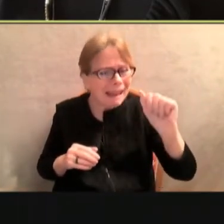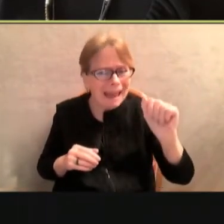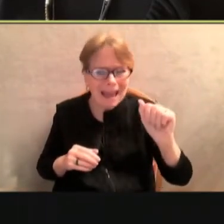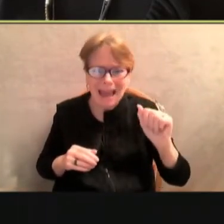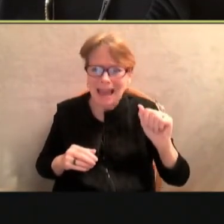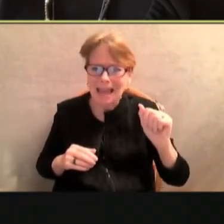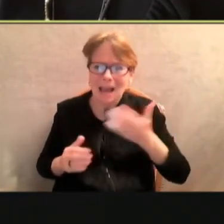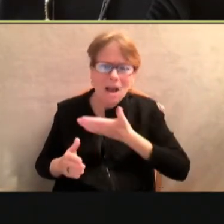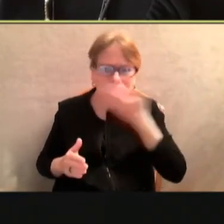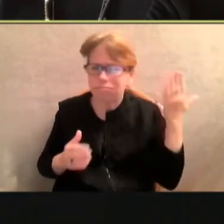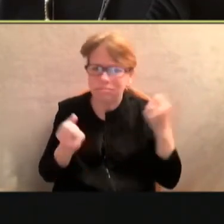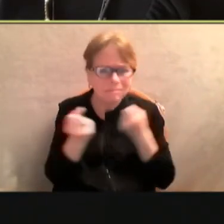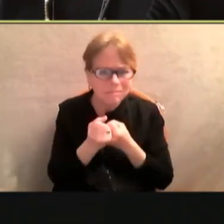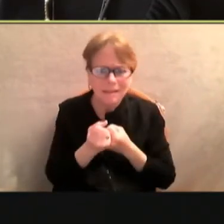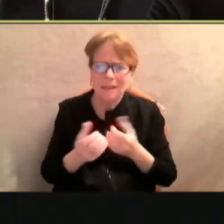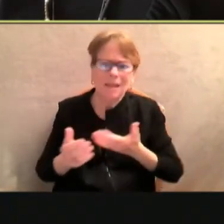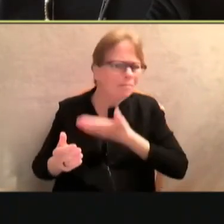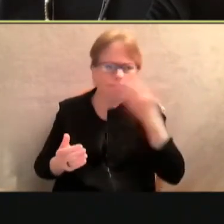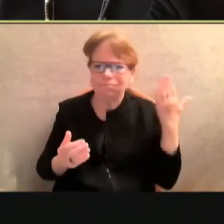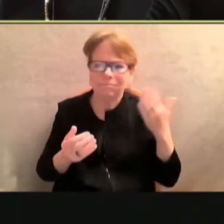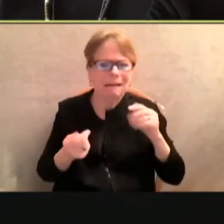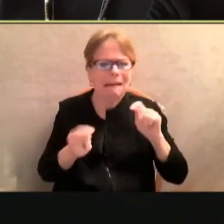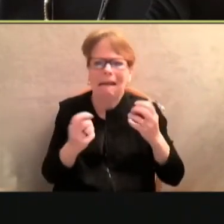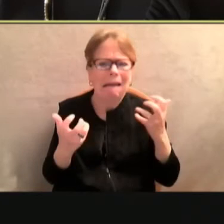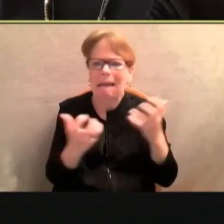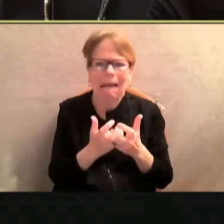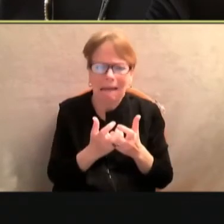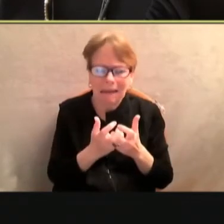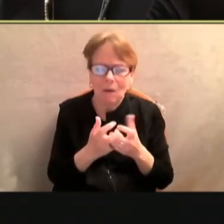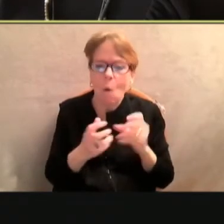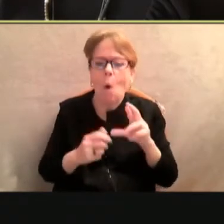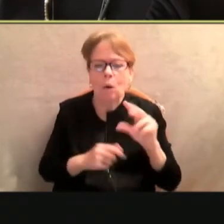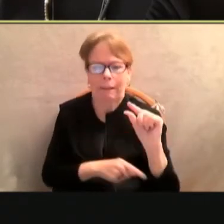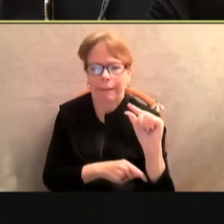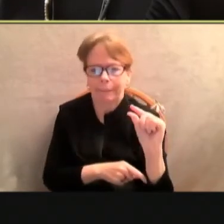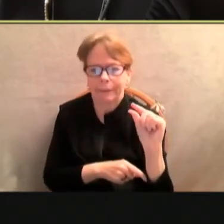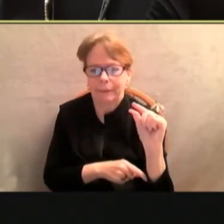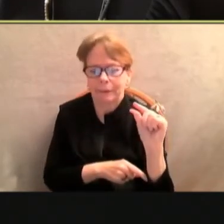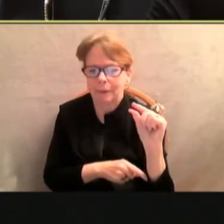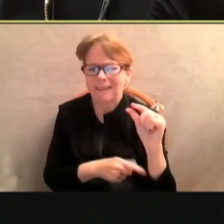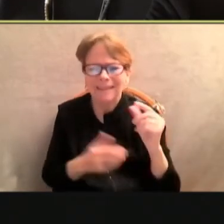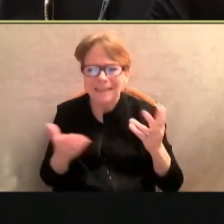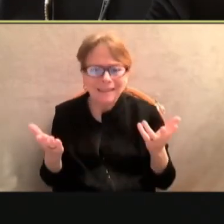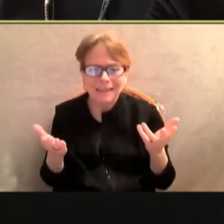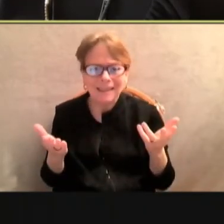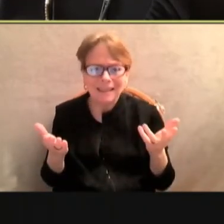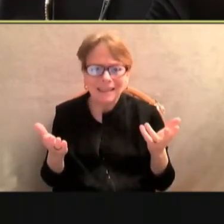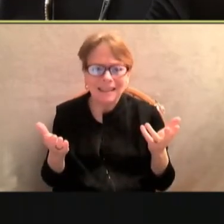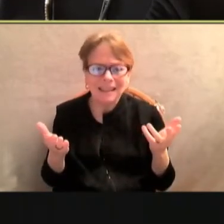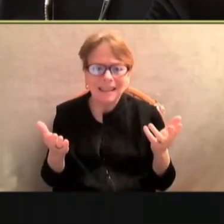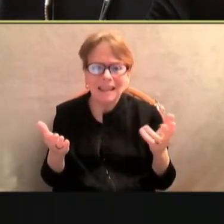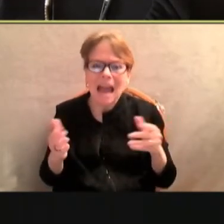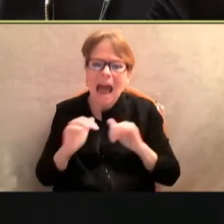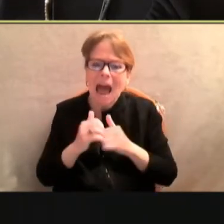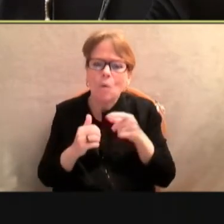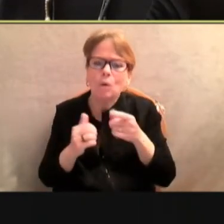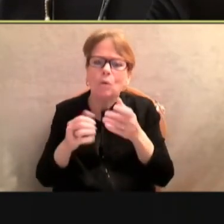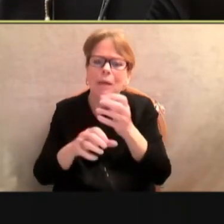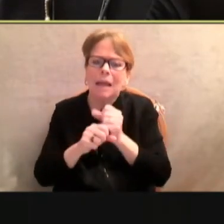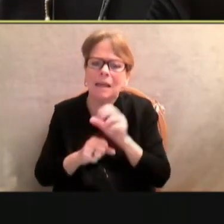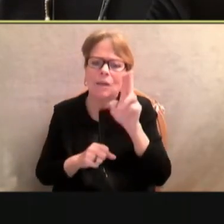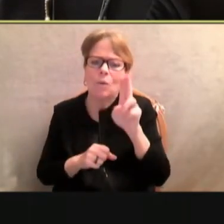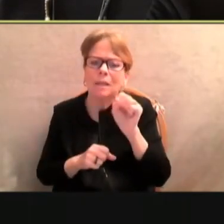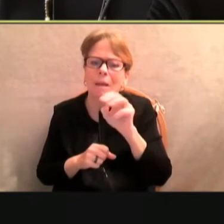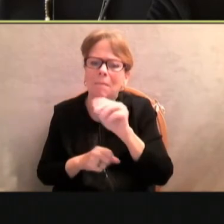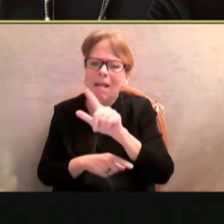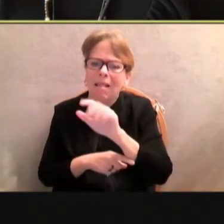all, it will be difficult, though not impossible for you to secure USMLE accommodations. Since